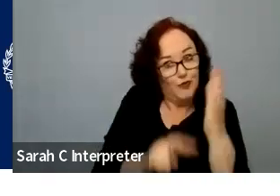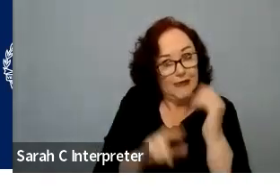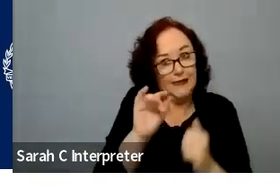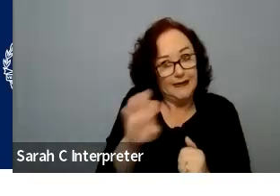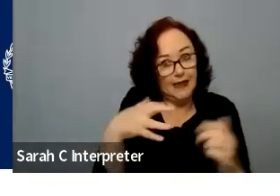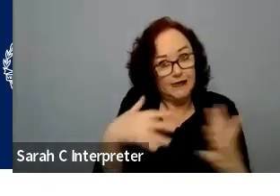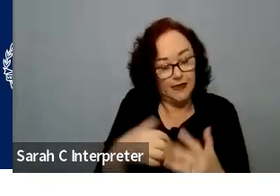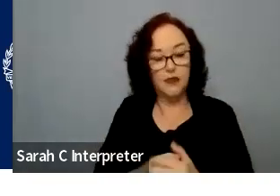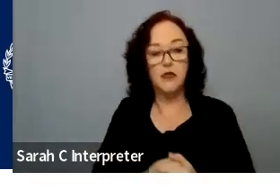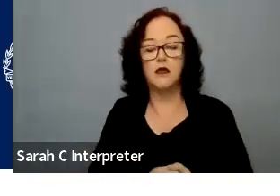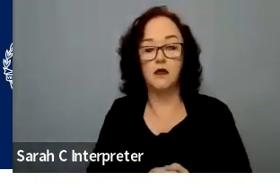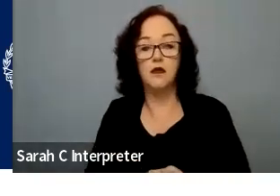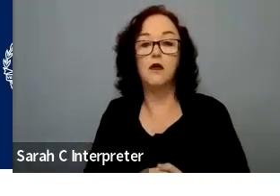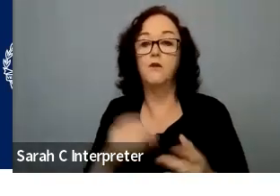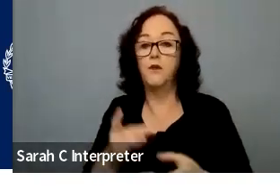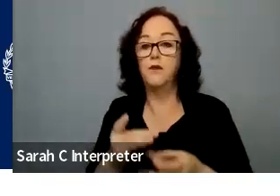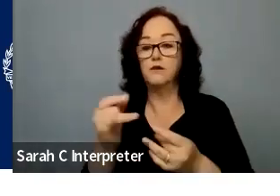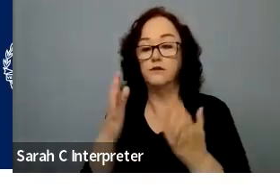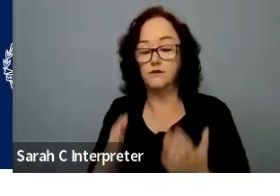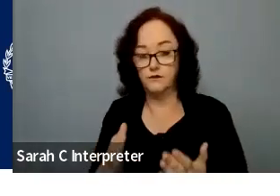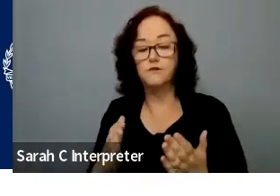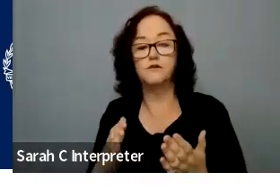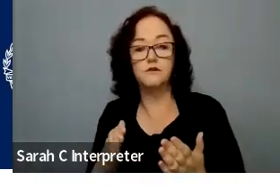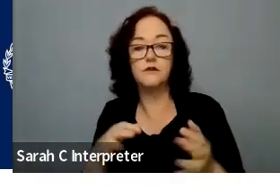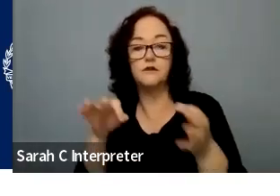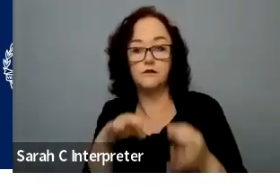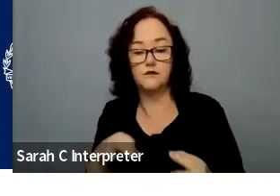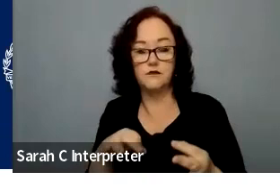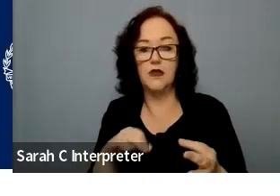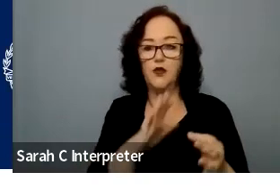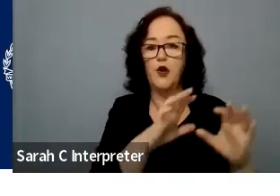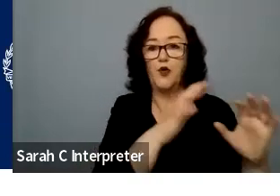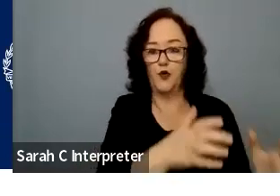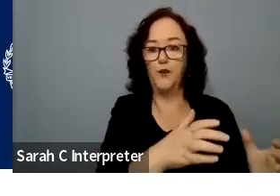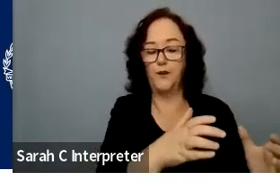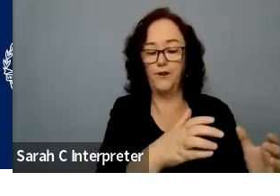session in which the students in their groups of six to seven were asked to identify problematic